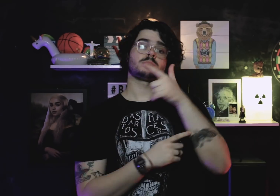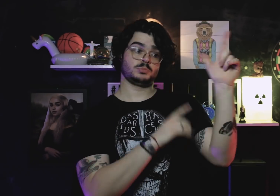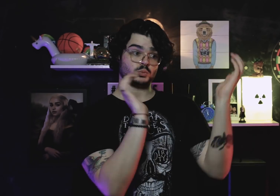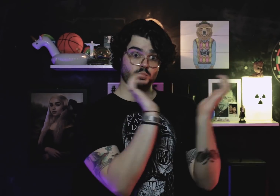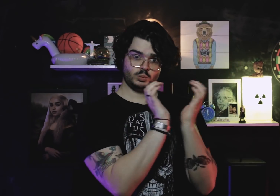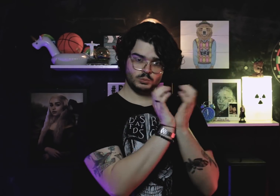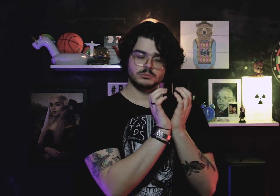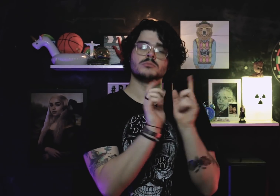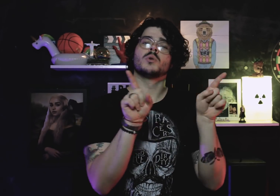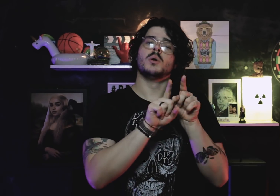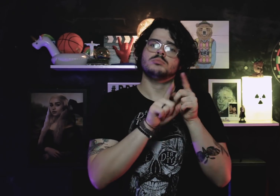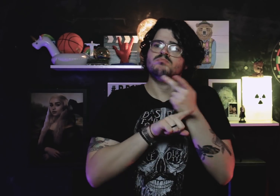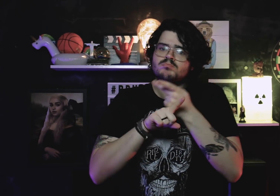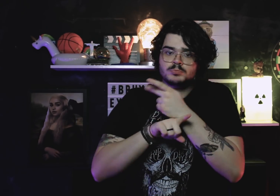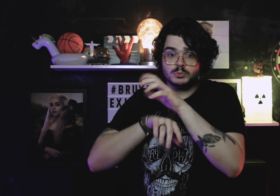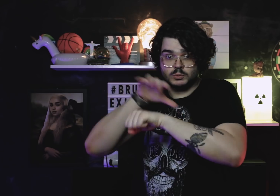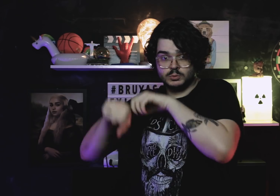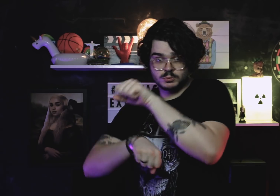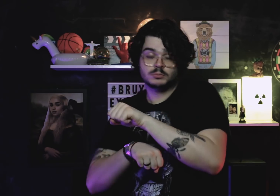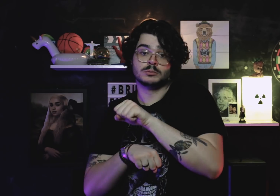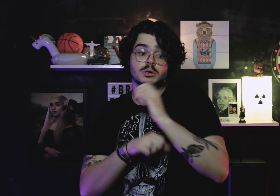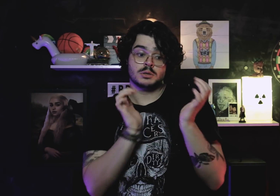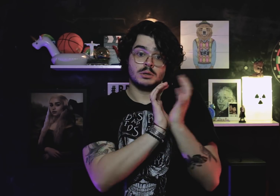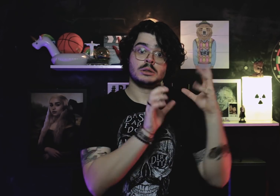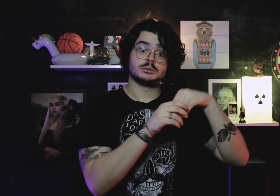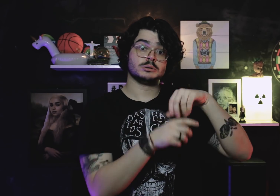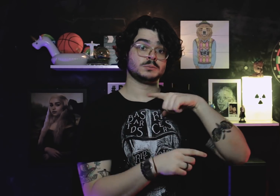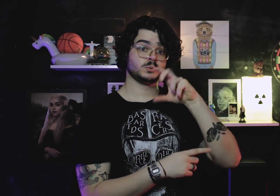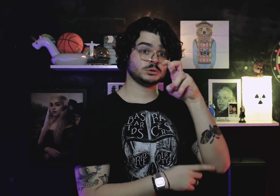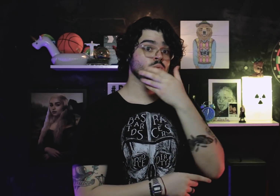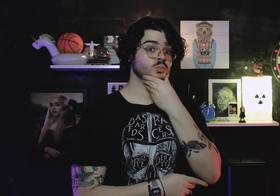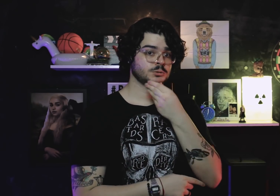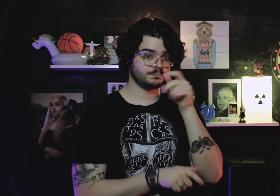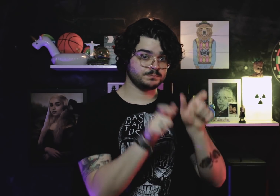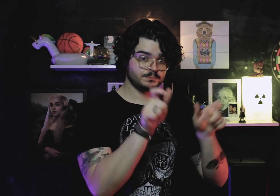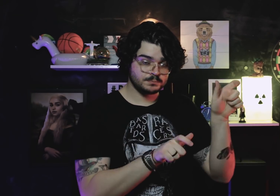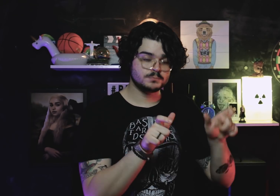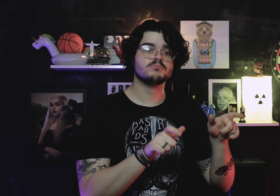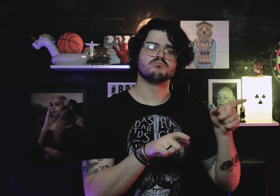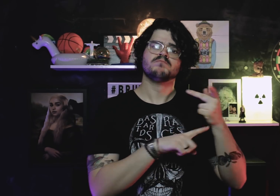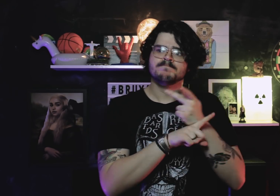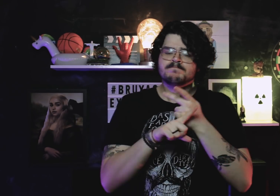A search party of five men